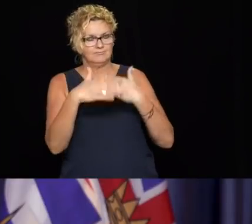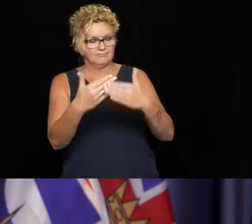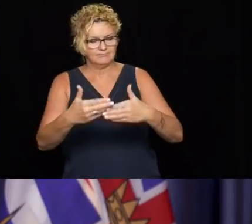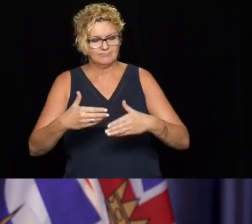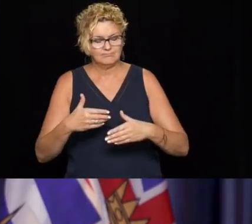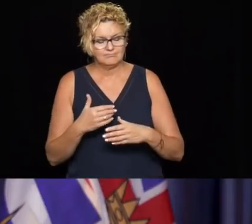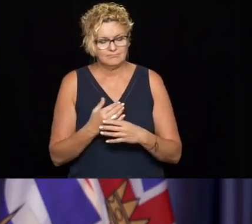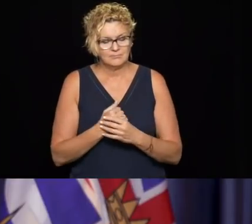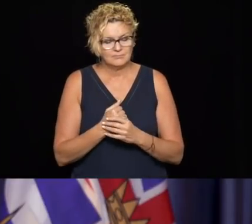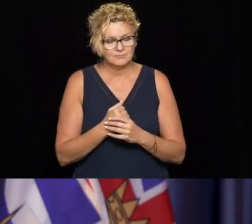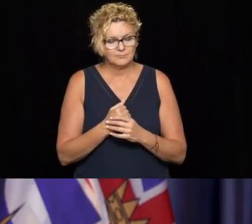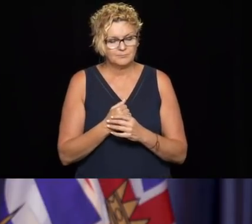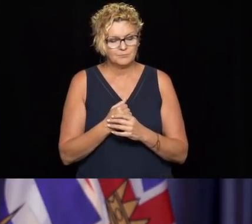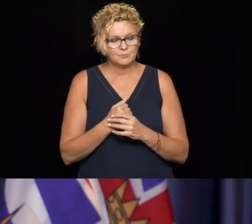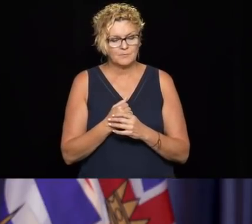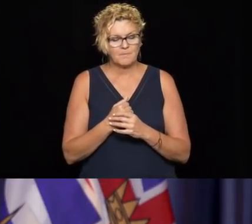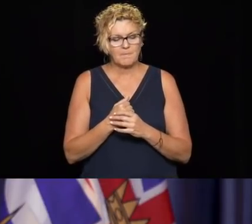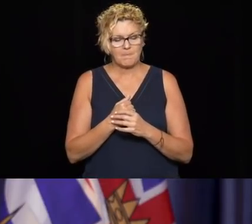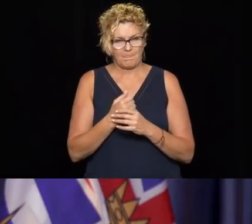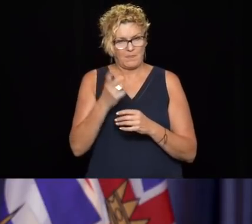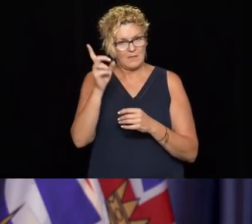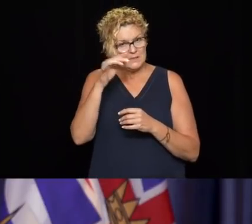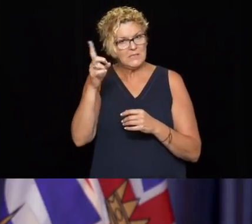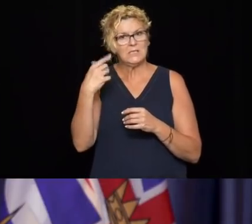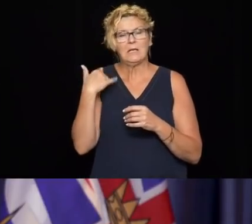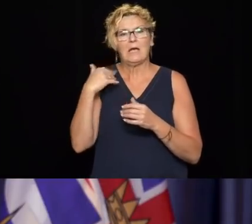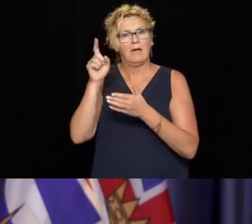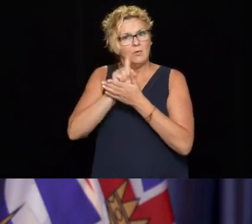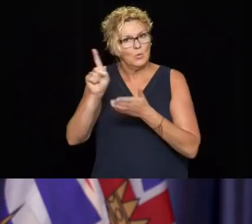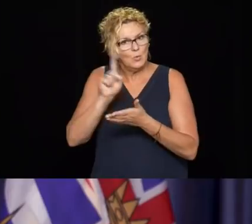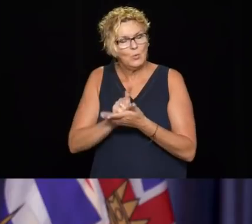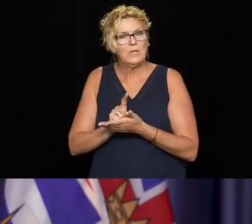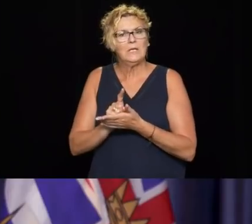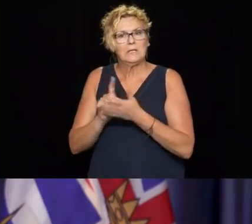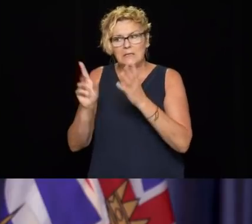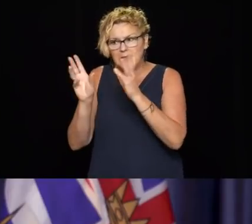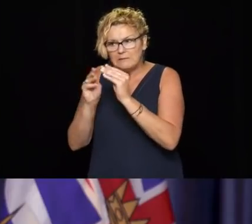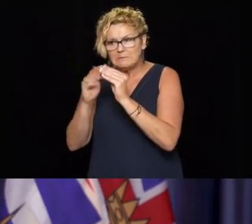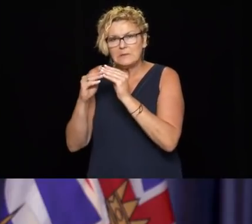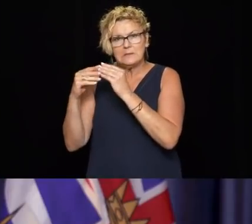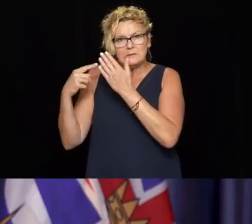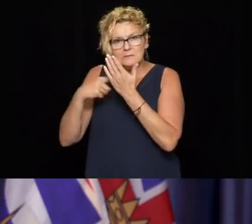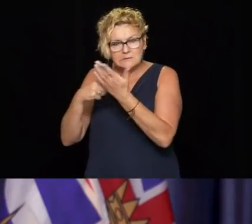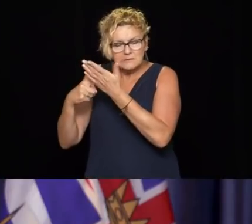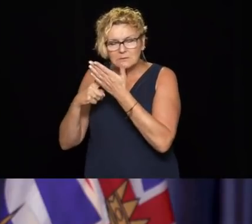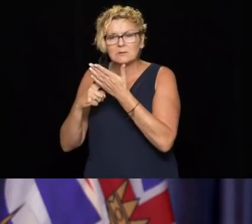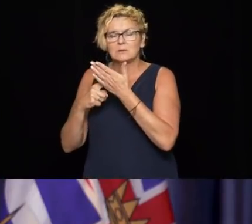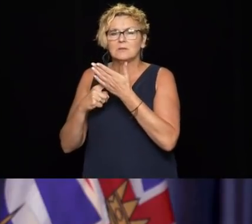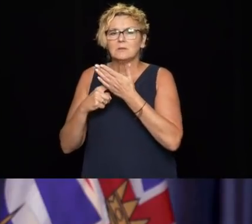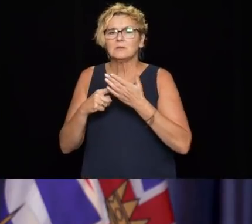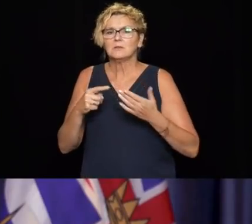going to launch a natural program this fall-- the relations is now the federal Finance Minister Minister she was part and parcel of the